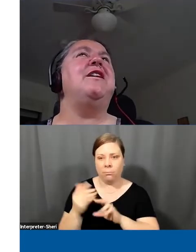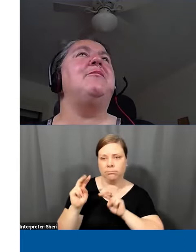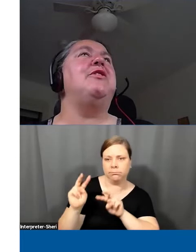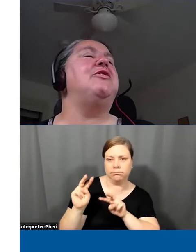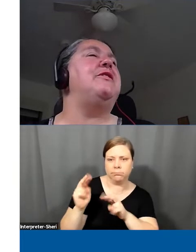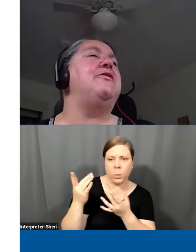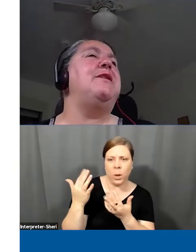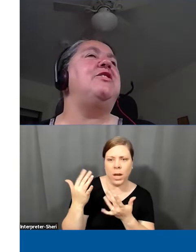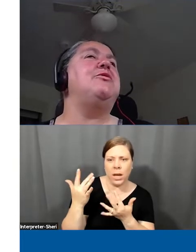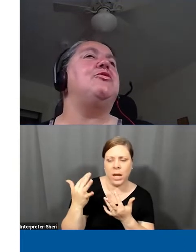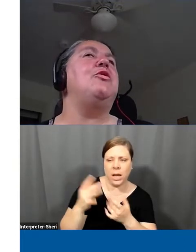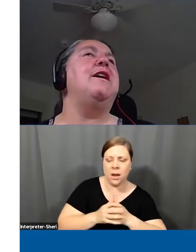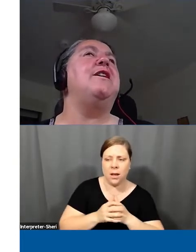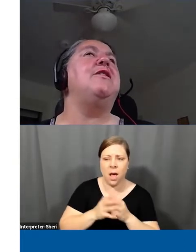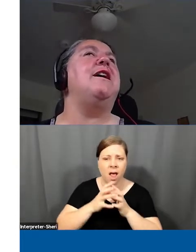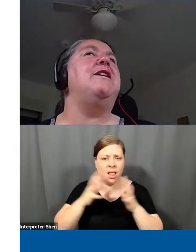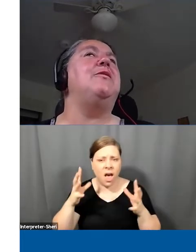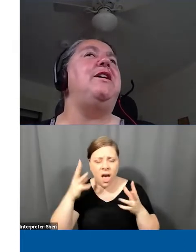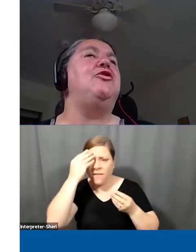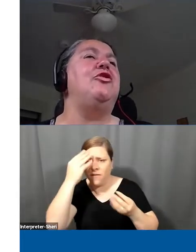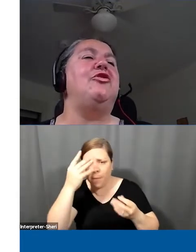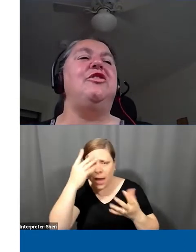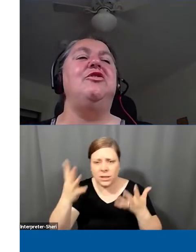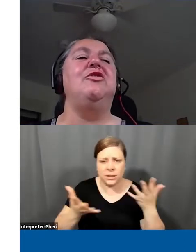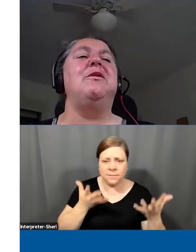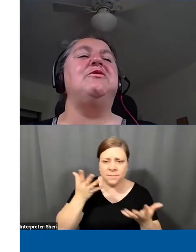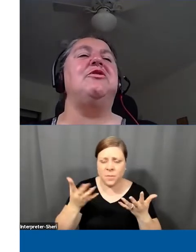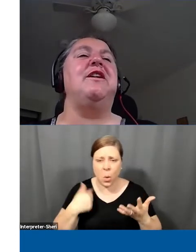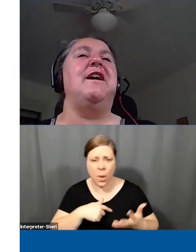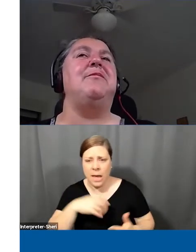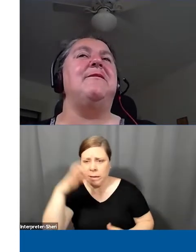and a bunch of information was rolling out and we just didn't know what was going to happen.